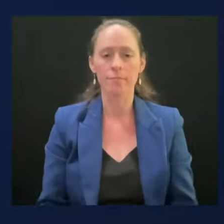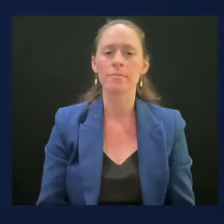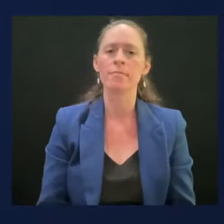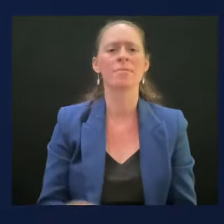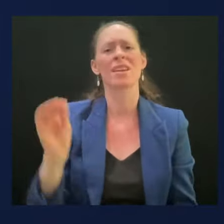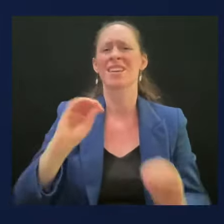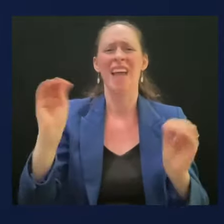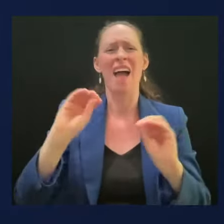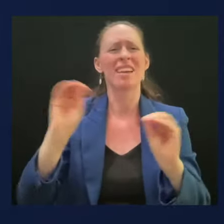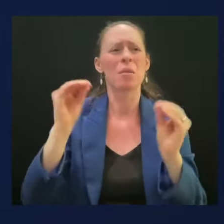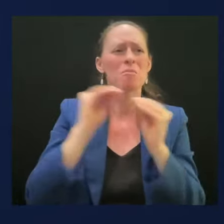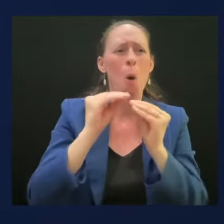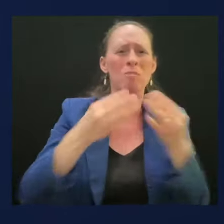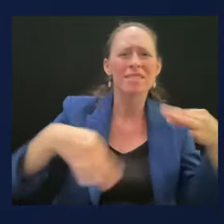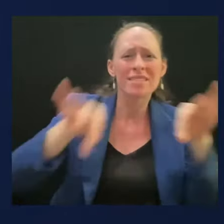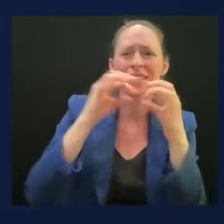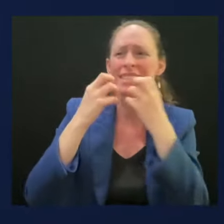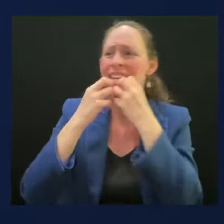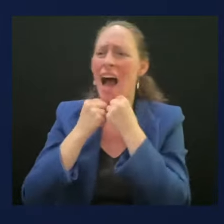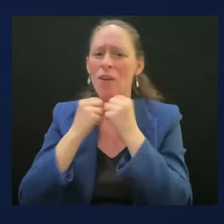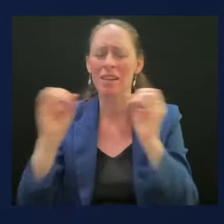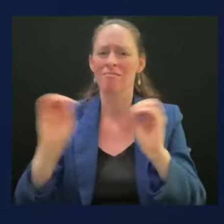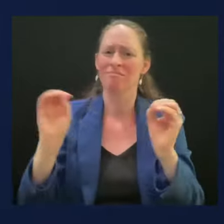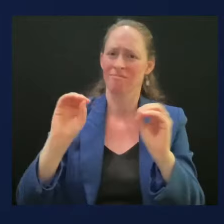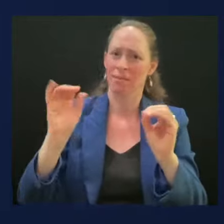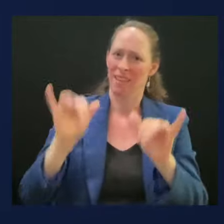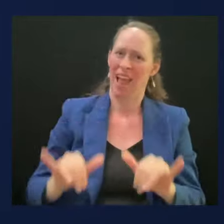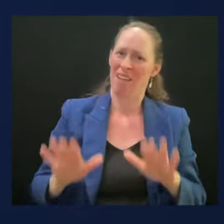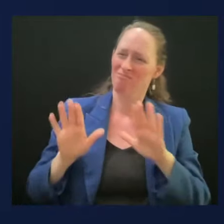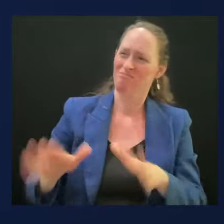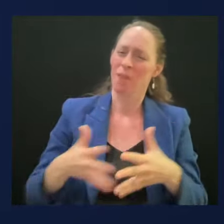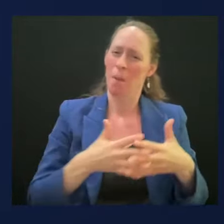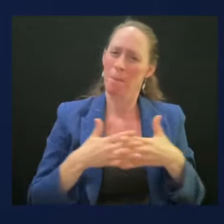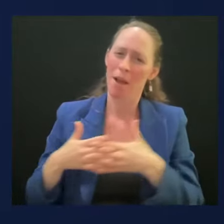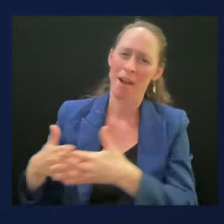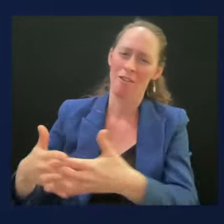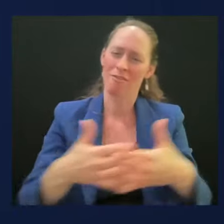But together, over the last two and a half years, we've worked to make good on that promise,